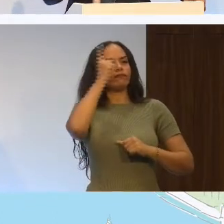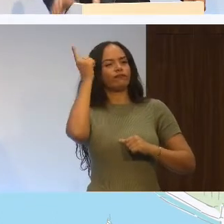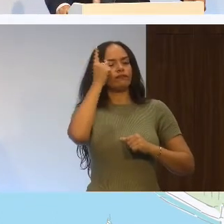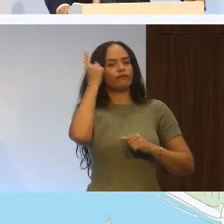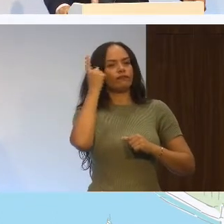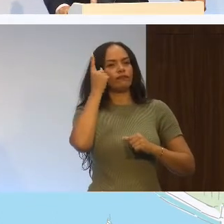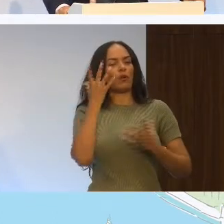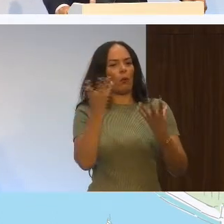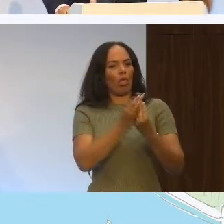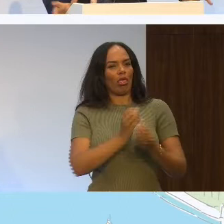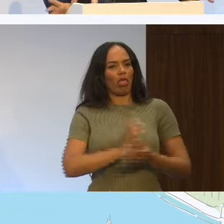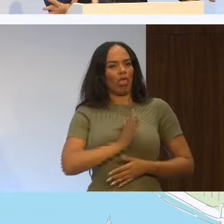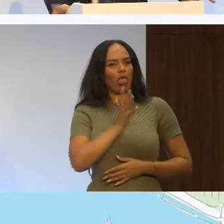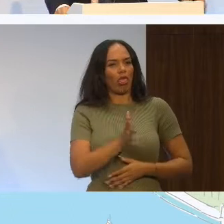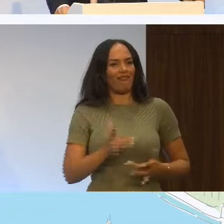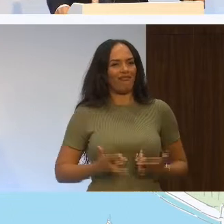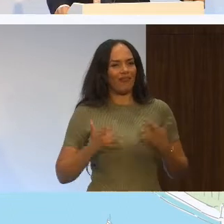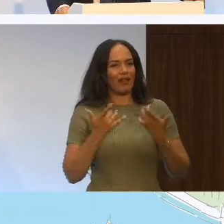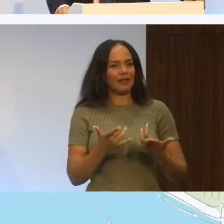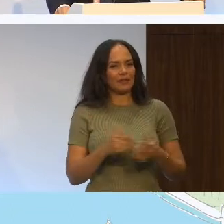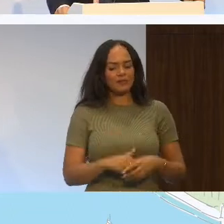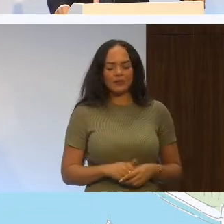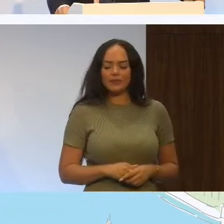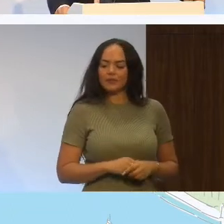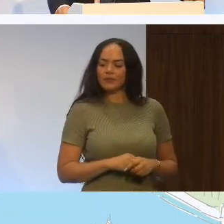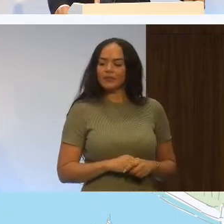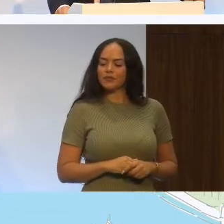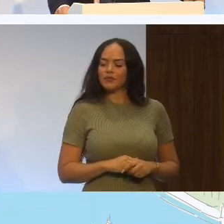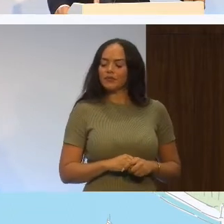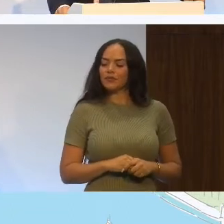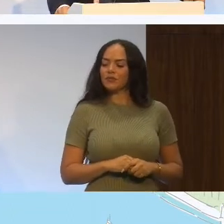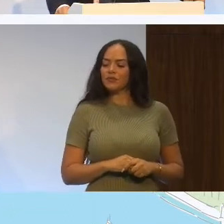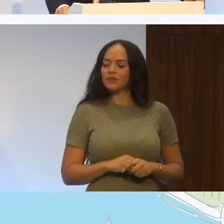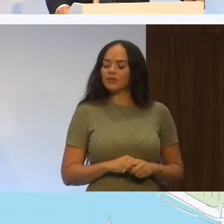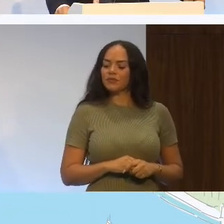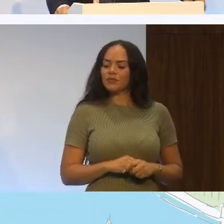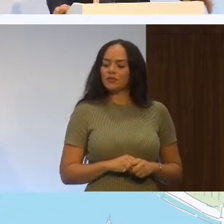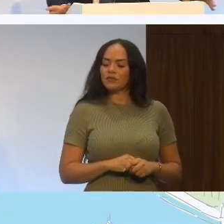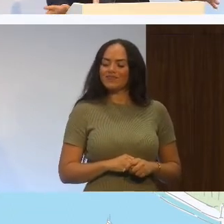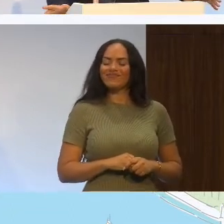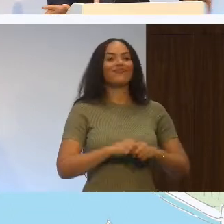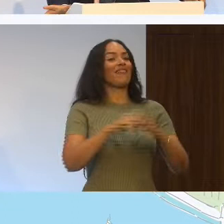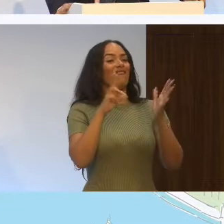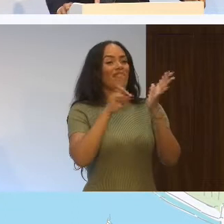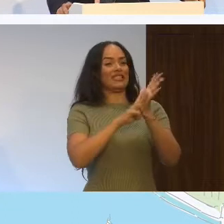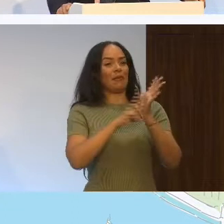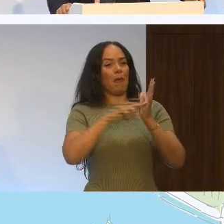To conclude, Vestibular migraine or migraine is a very common cause of vertigo. And again, the diagnostic criteria